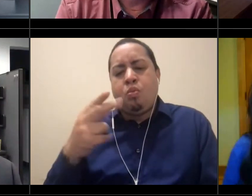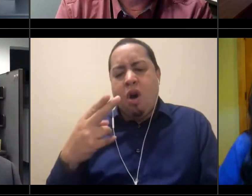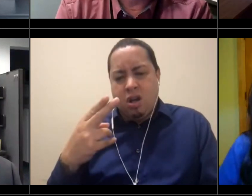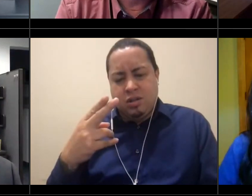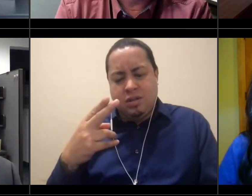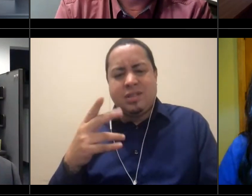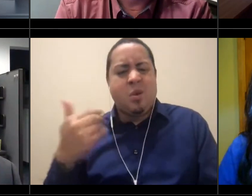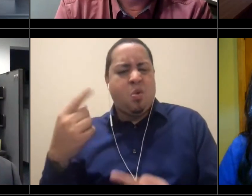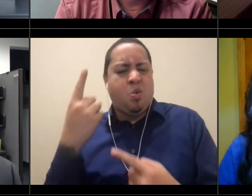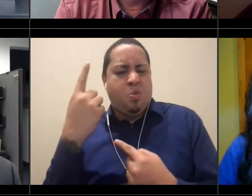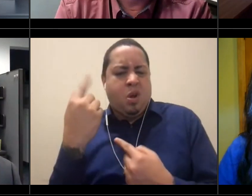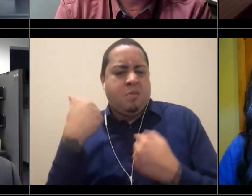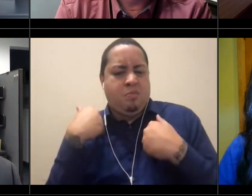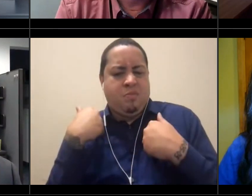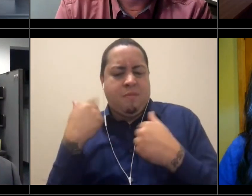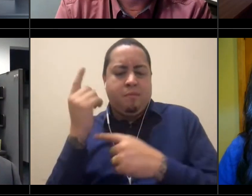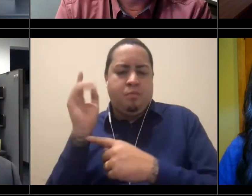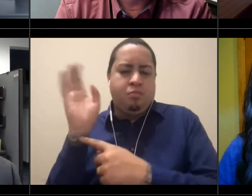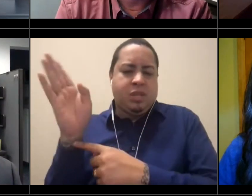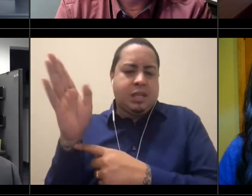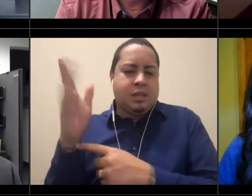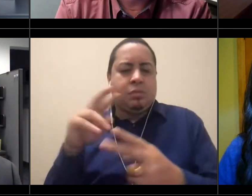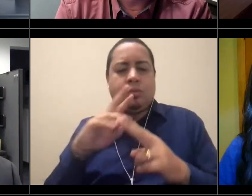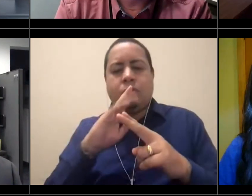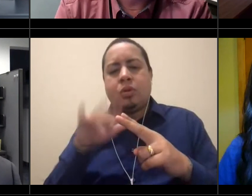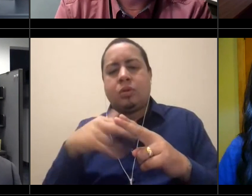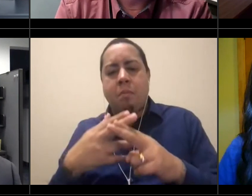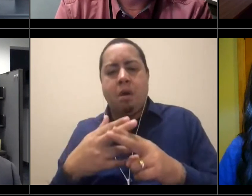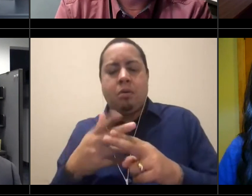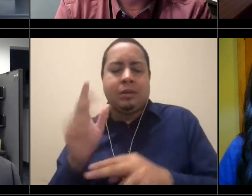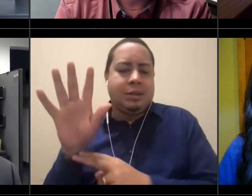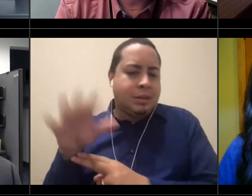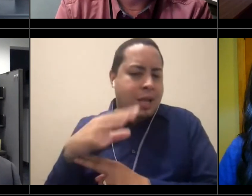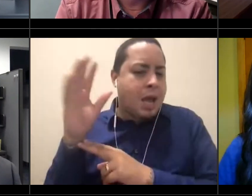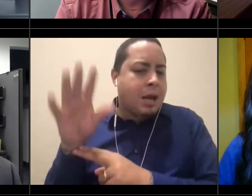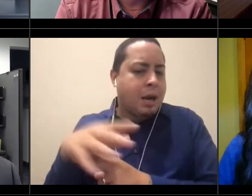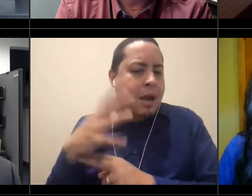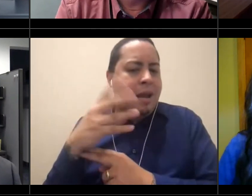and polar satellites and the different aspects of our satellite constellation.